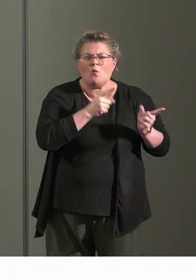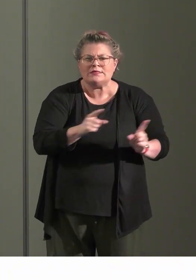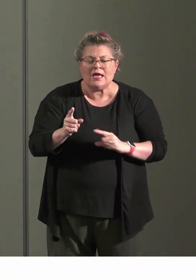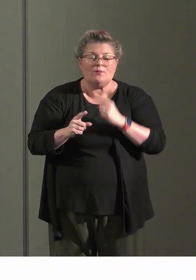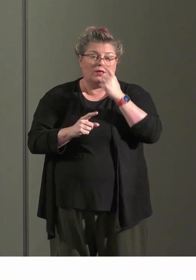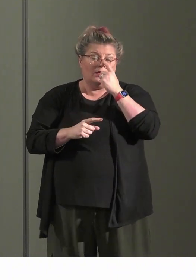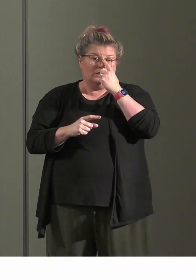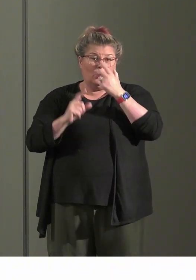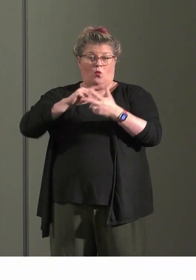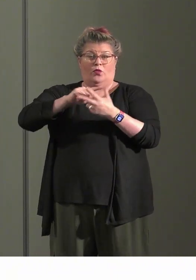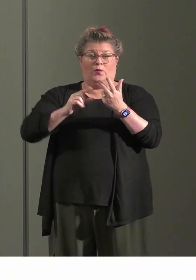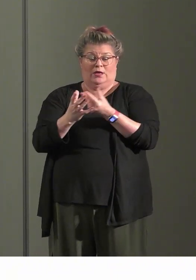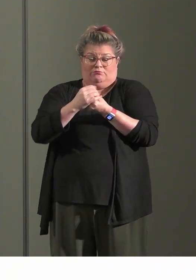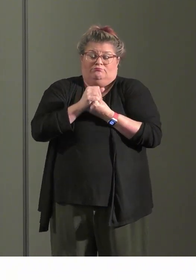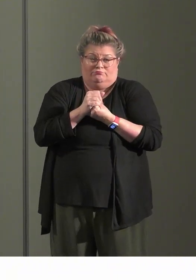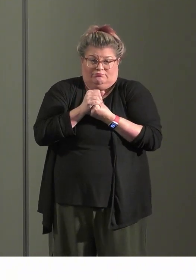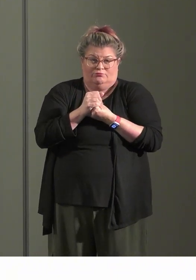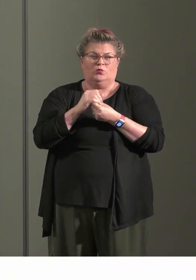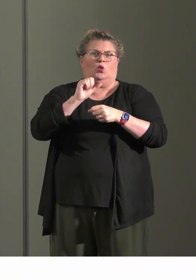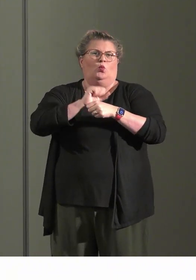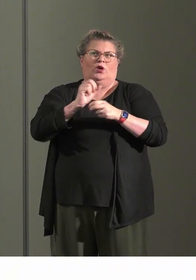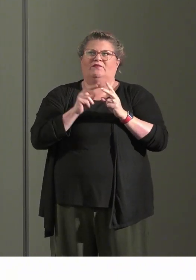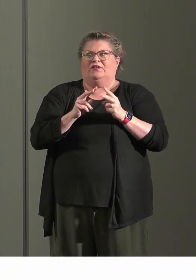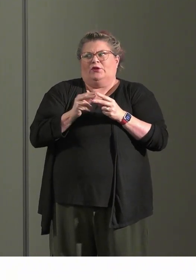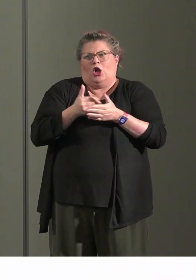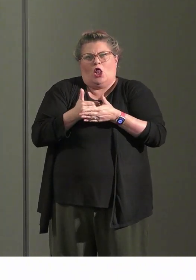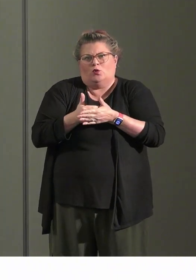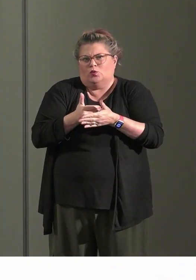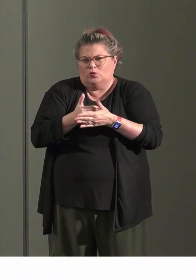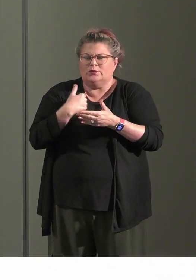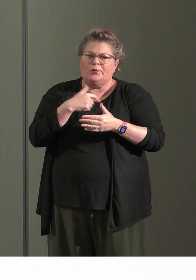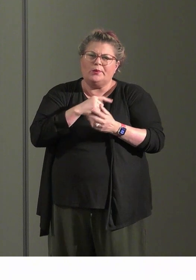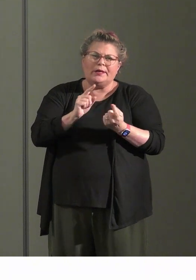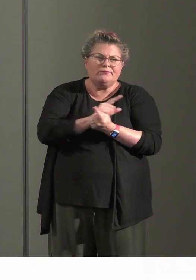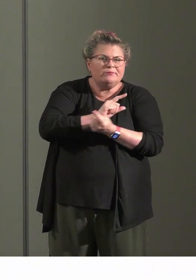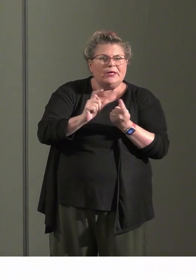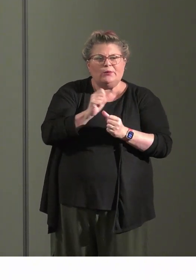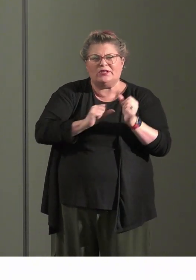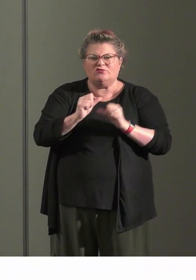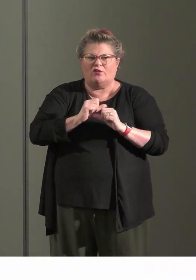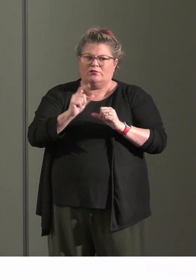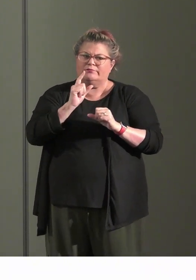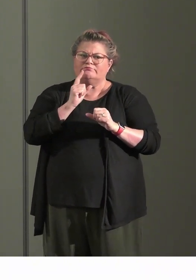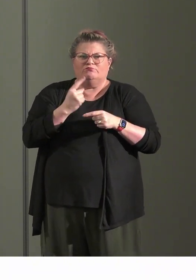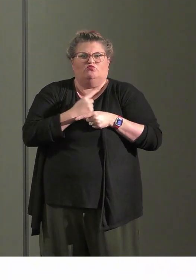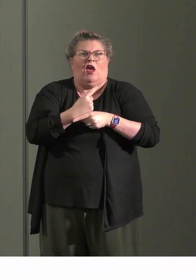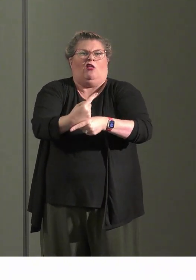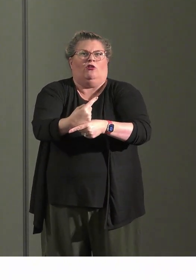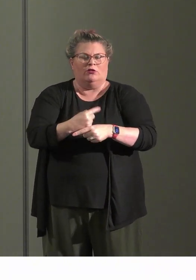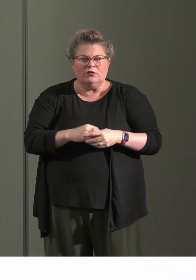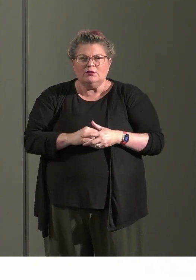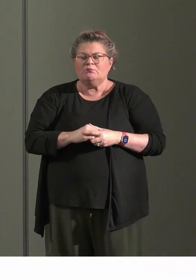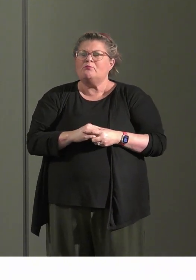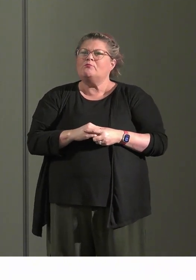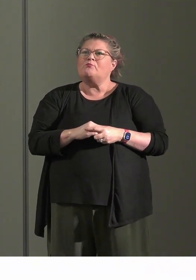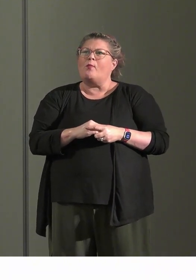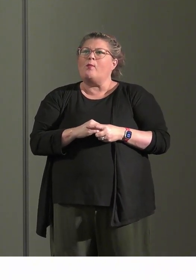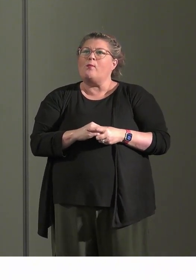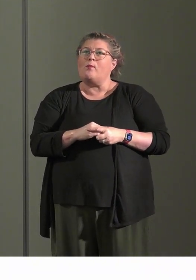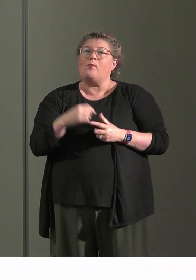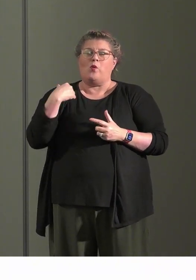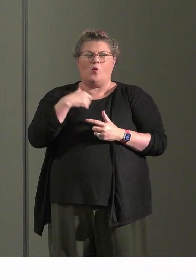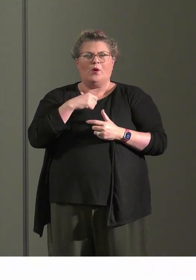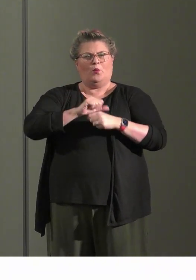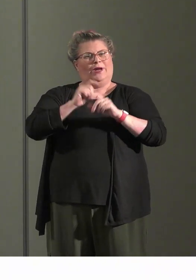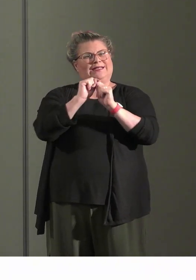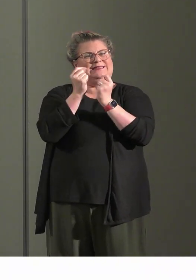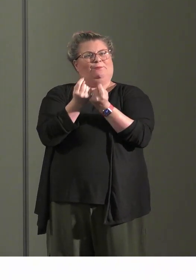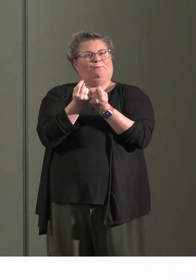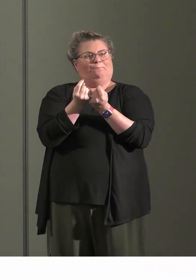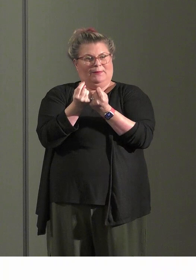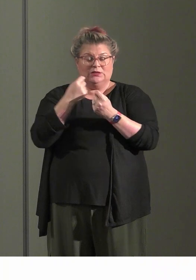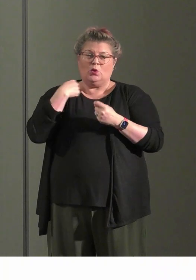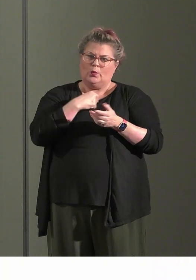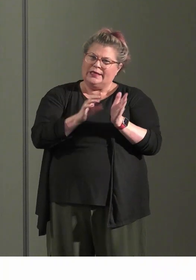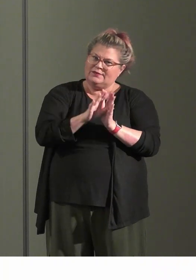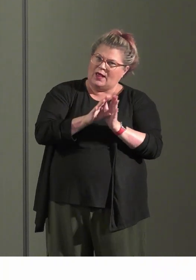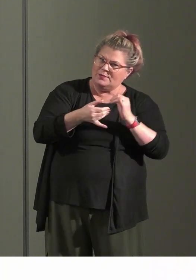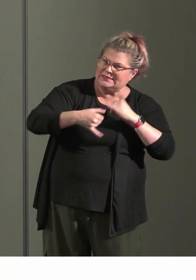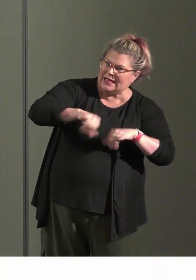entities together we meet together regularly. We work as a team. So we develop the standard and we